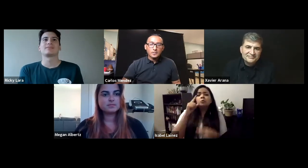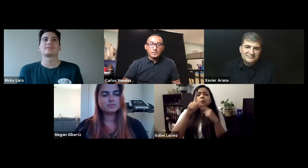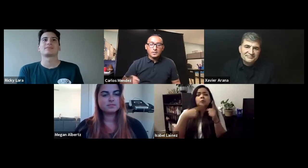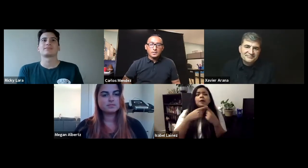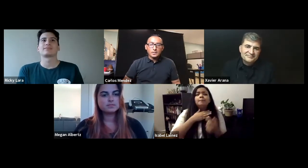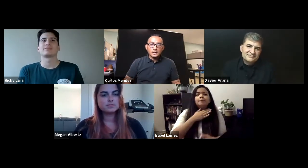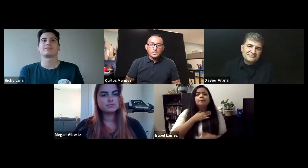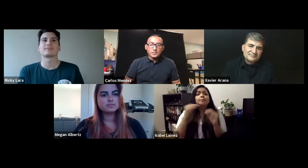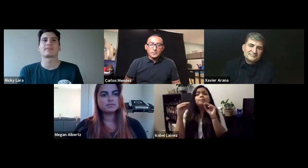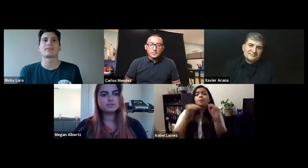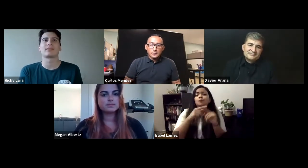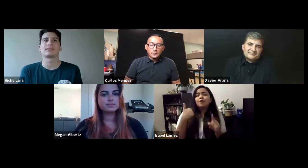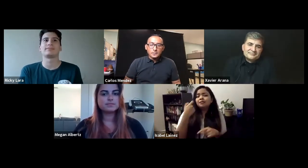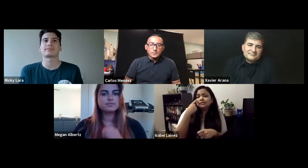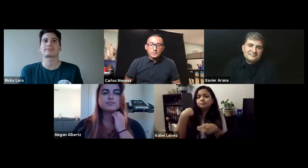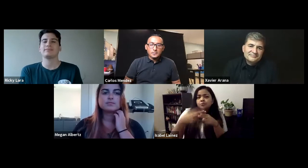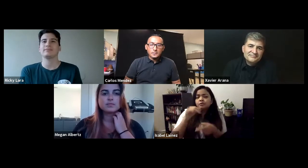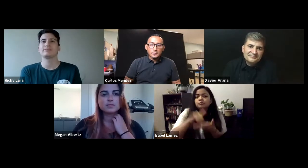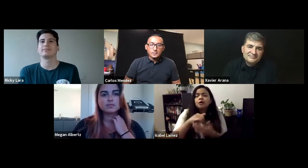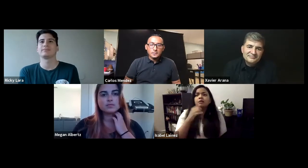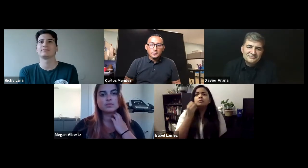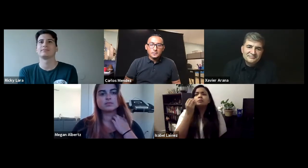Isabel: Really now, looking back...